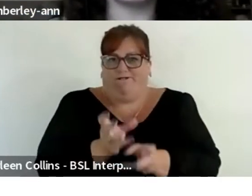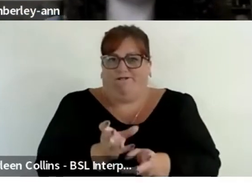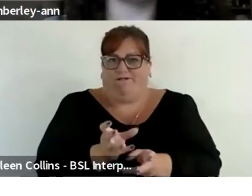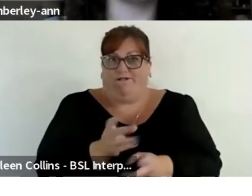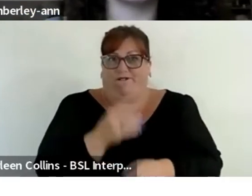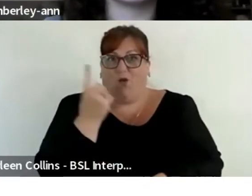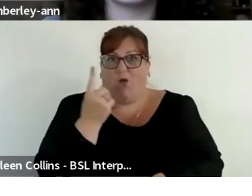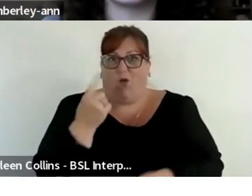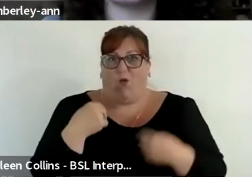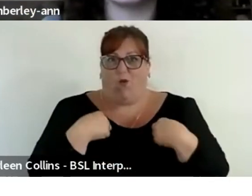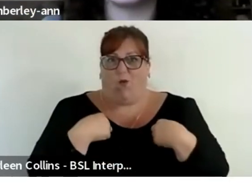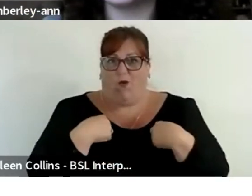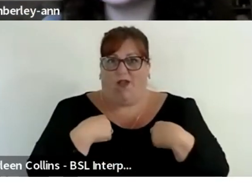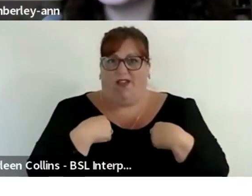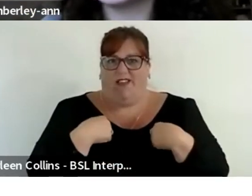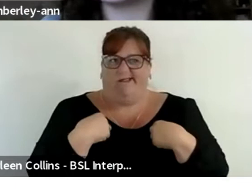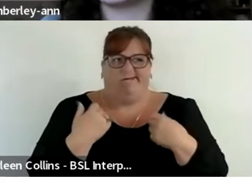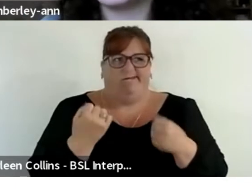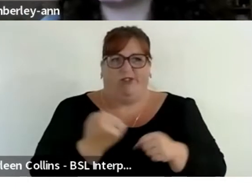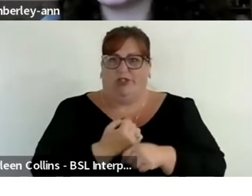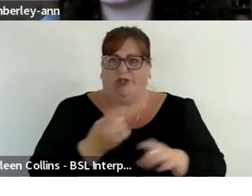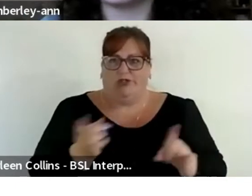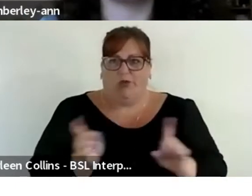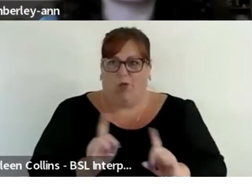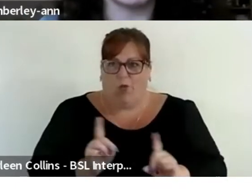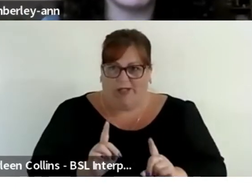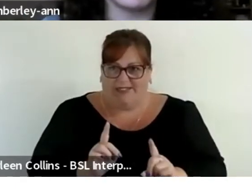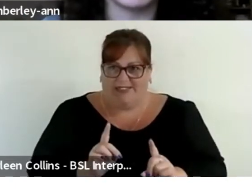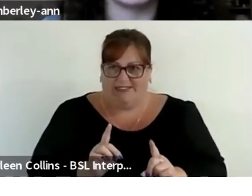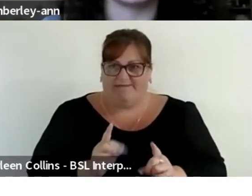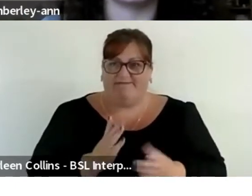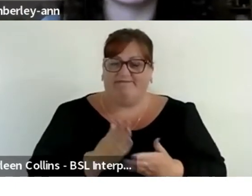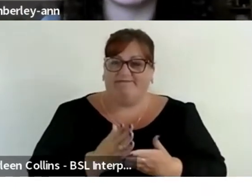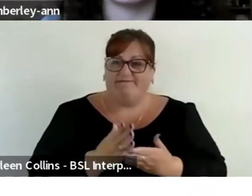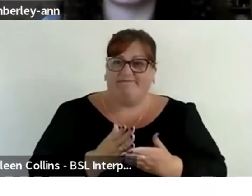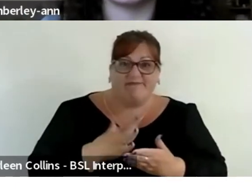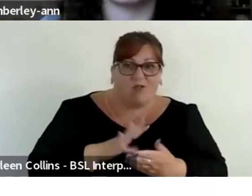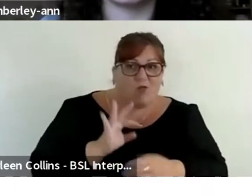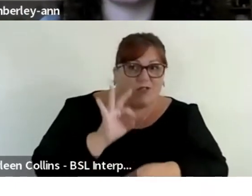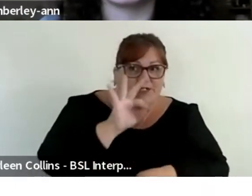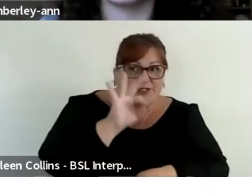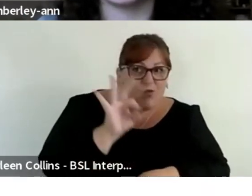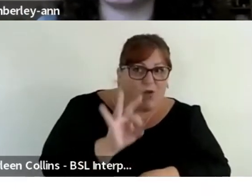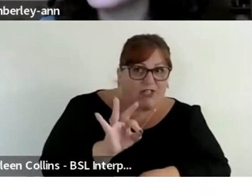Now I would like to turn over to the audience for a bit by asking a poll question to get us started on some discussion.